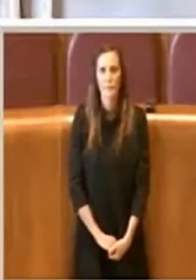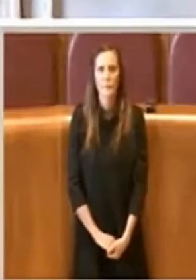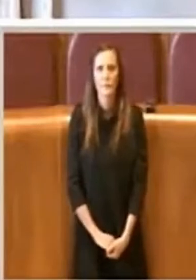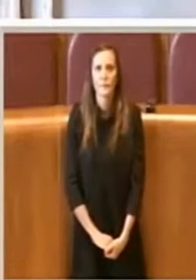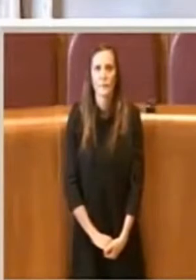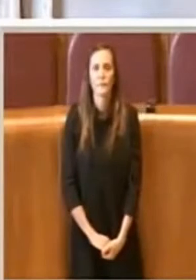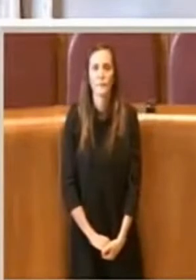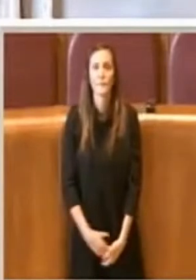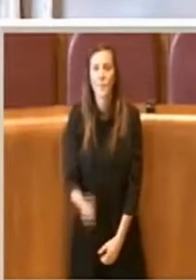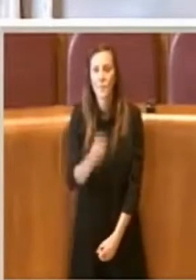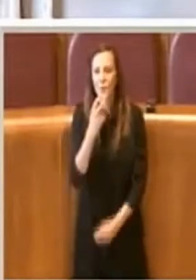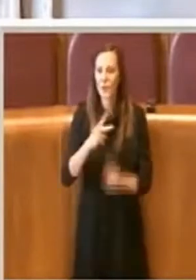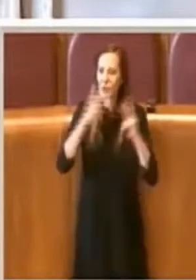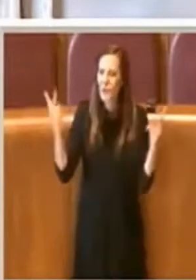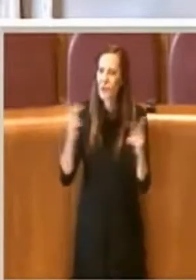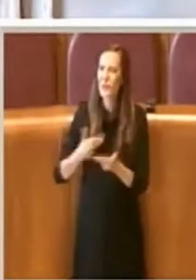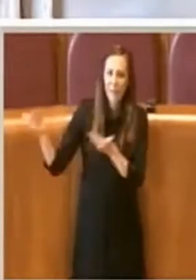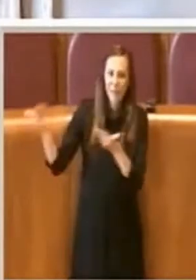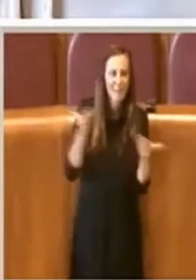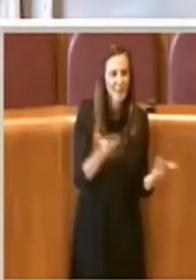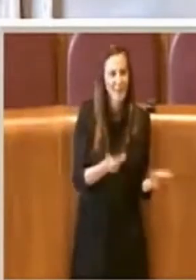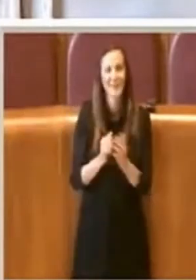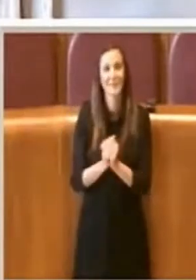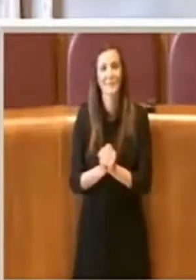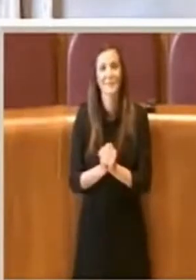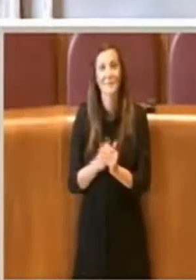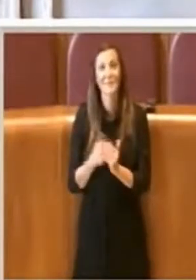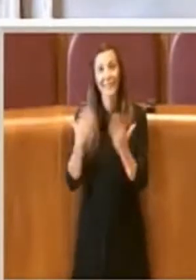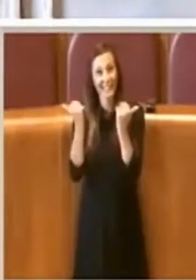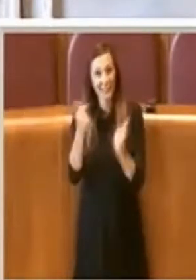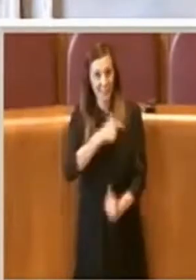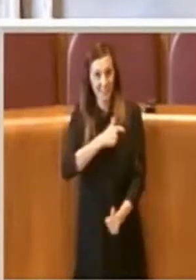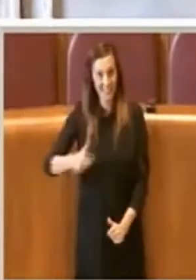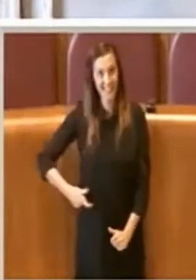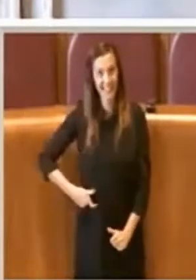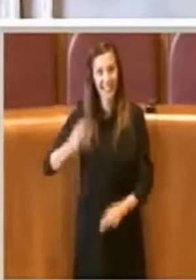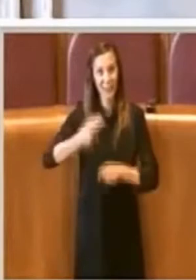[speaks Italian]